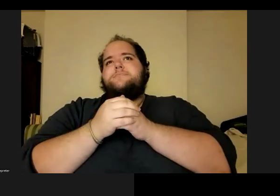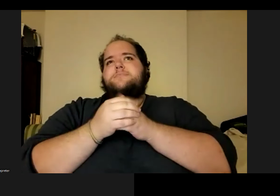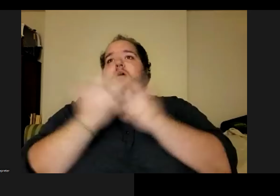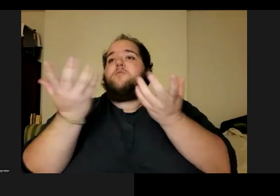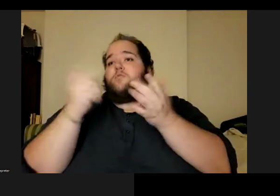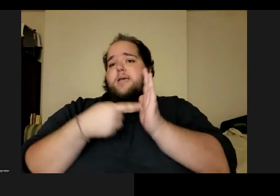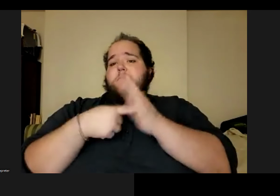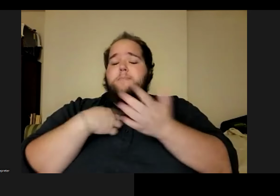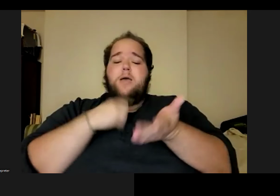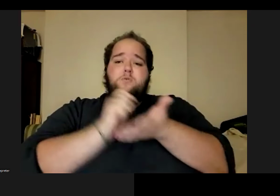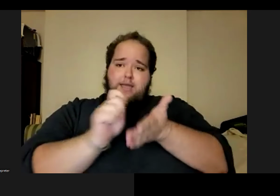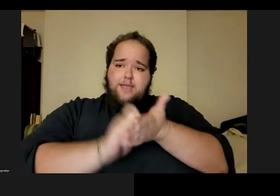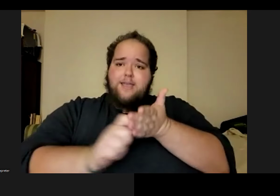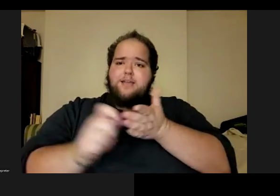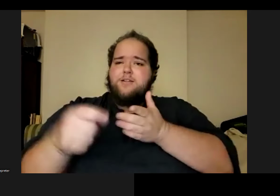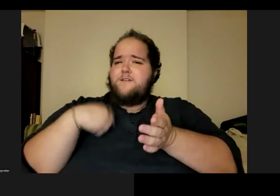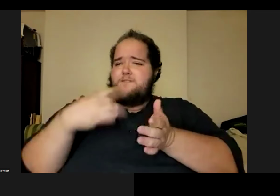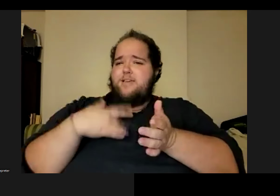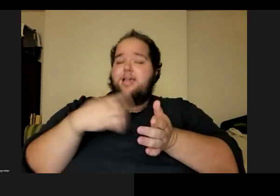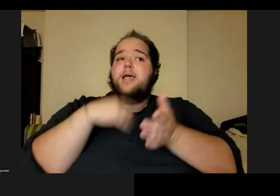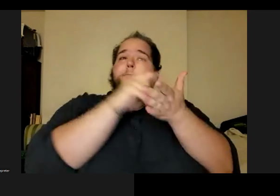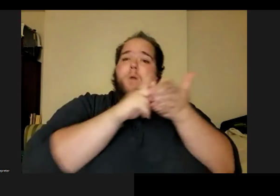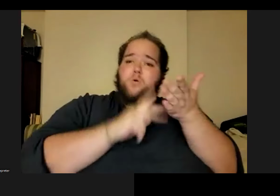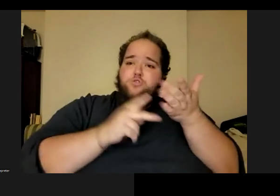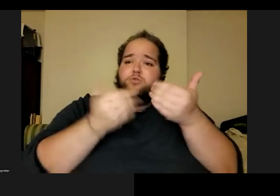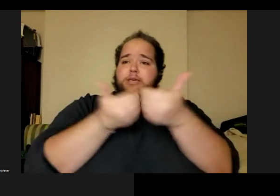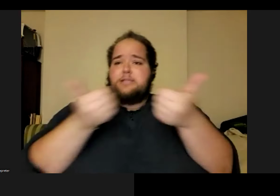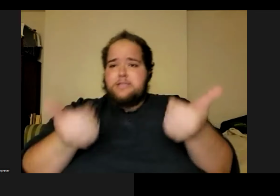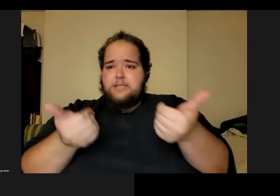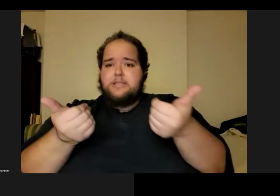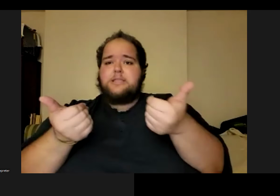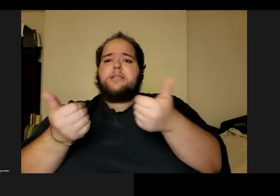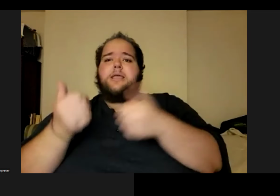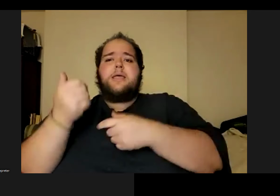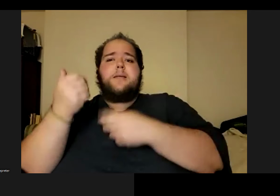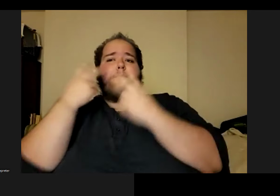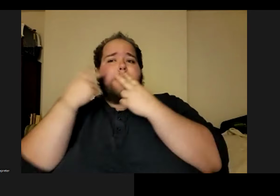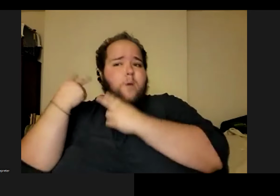Maybe a little section for poetry, a little section for memoirs